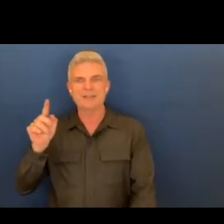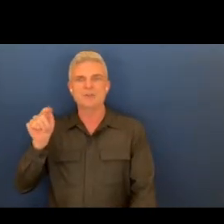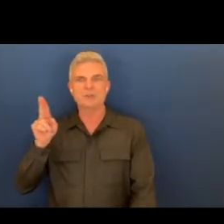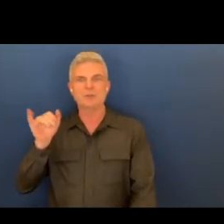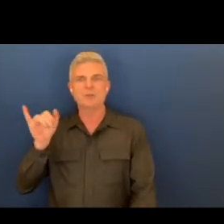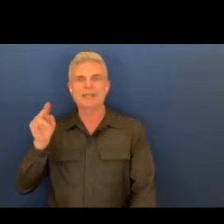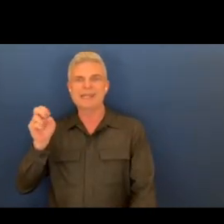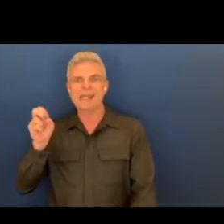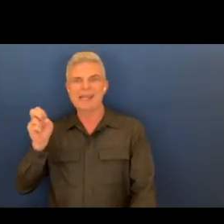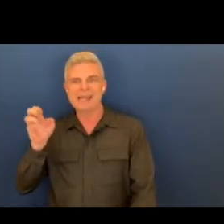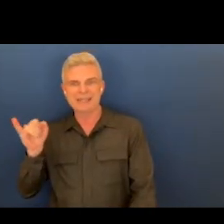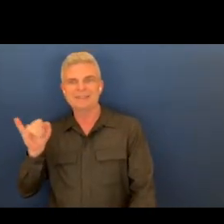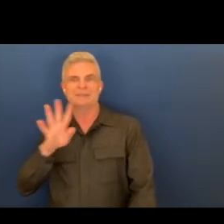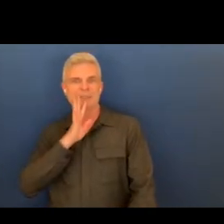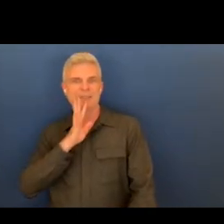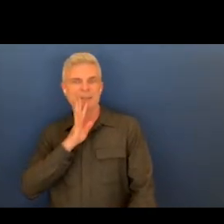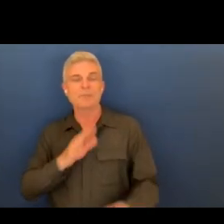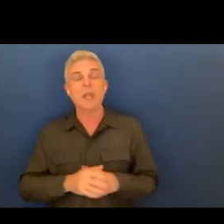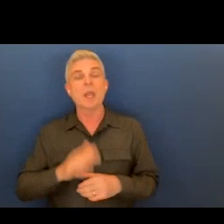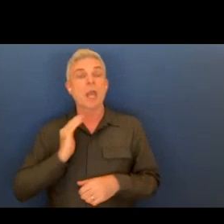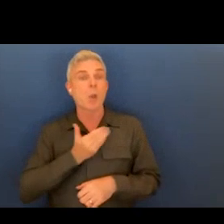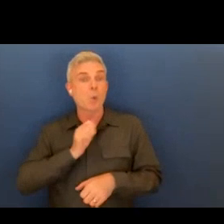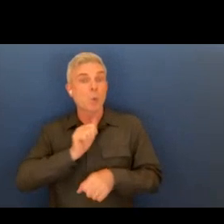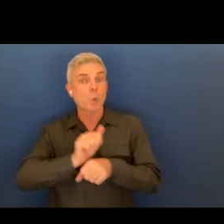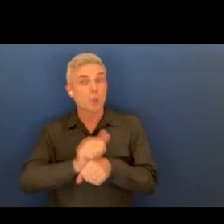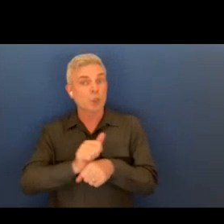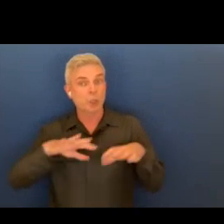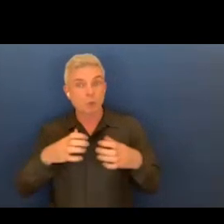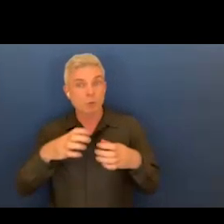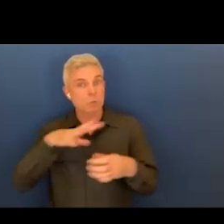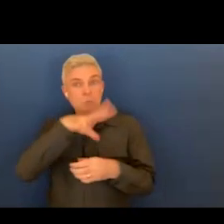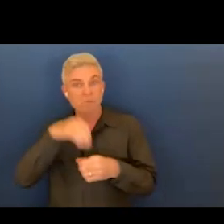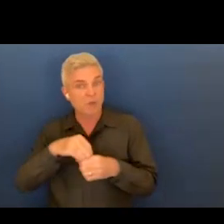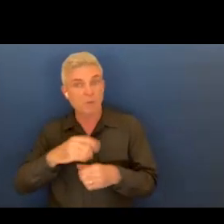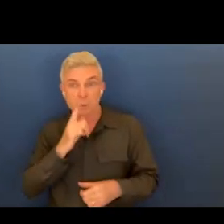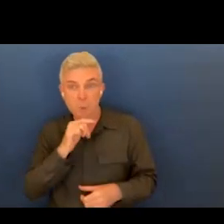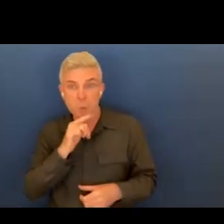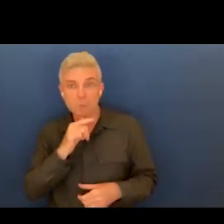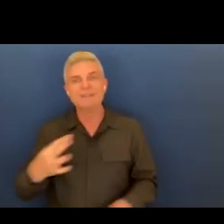speaking. It was comprised of seven volunteers from our grant